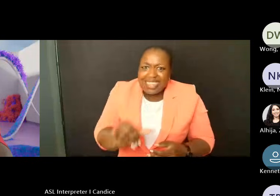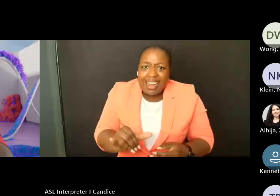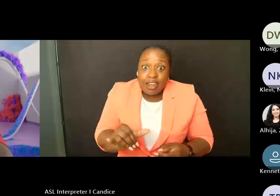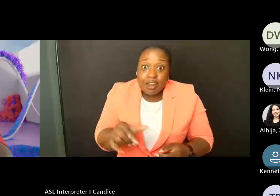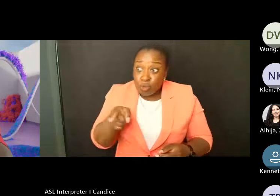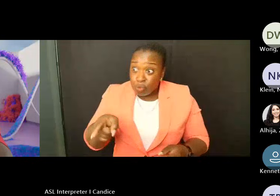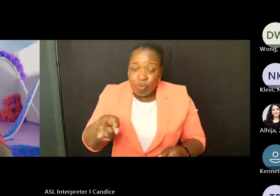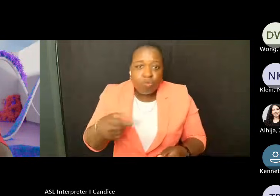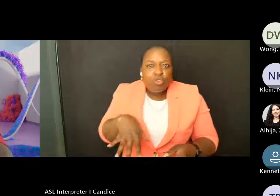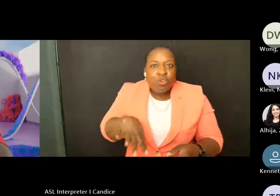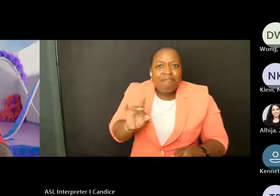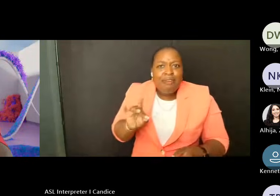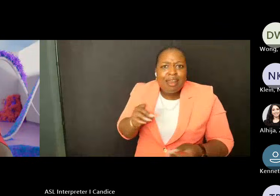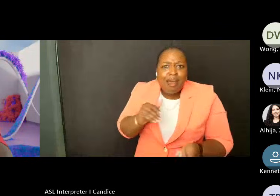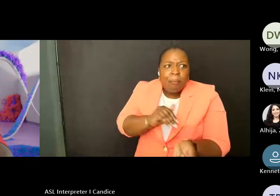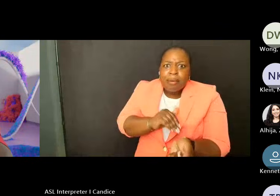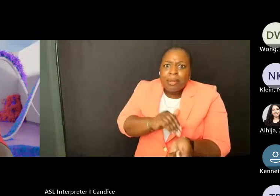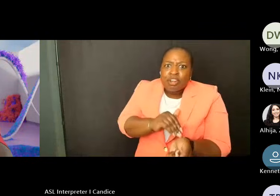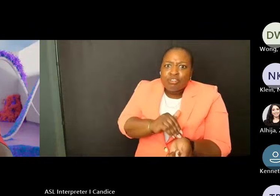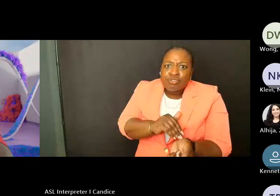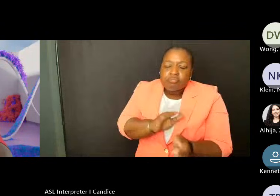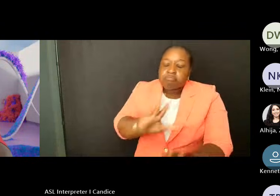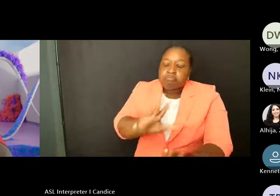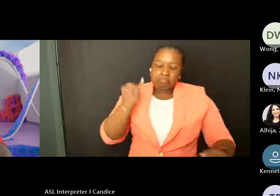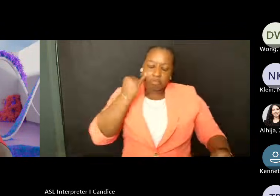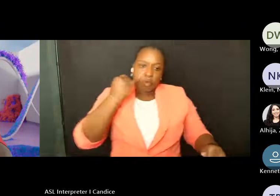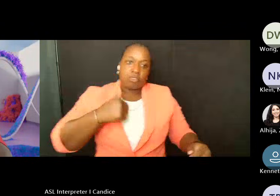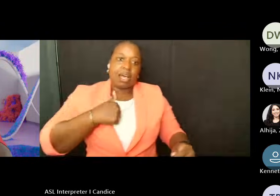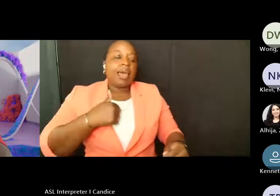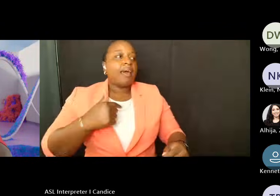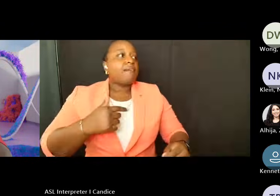a heart attack and if my cardiologist came and talked about cabbage, I wouldn't ask him,